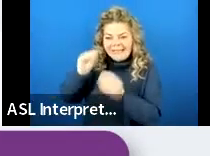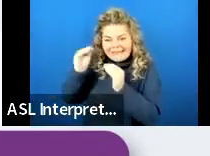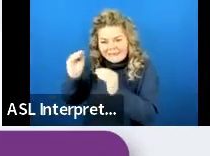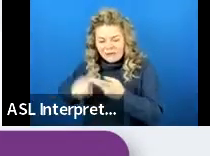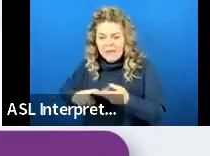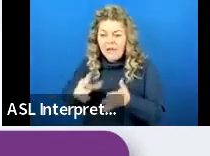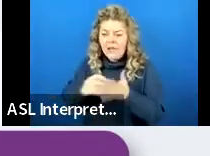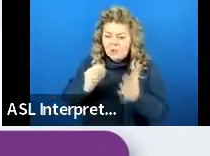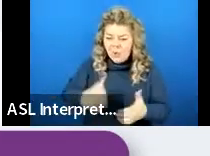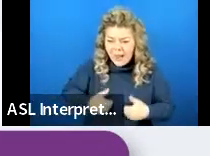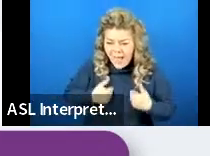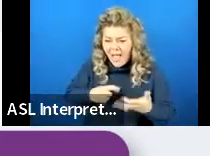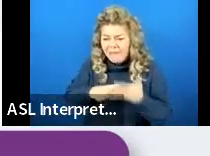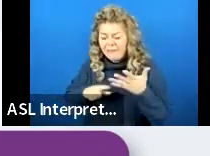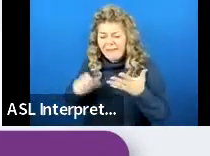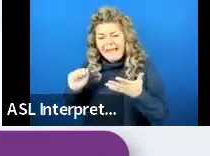and Advance among others.